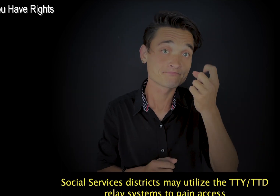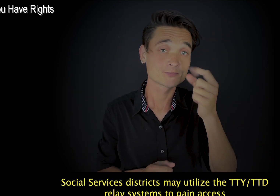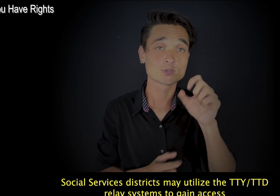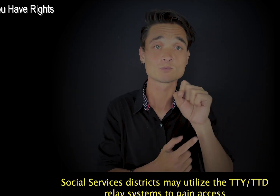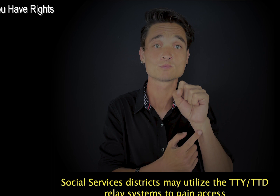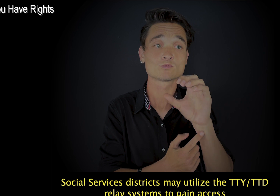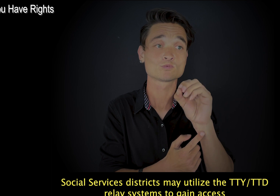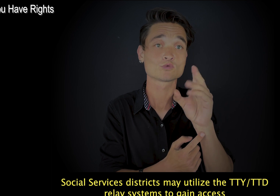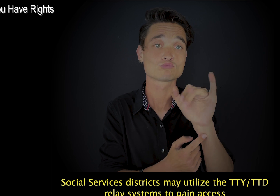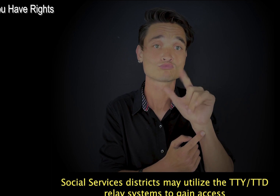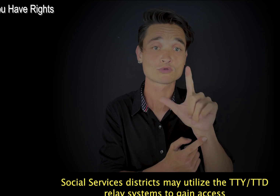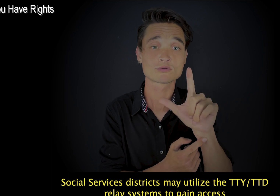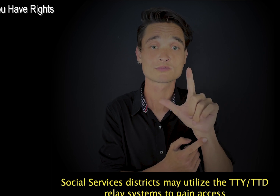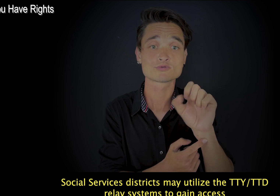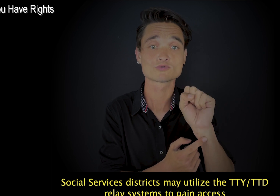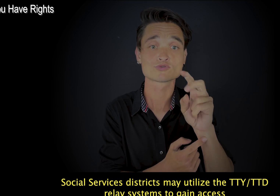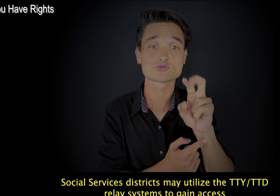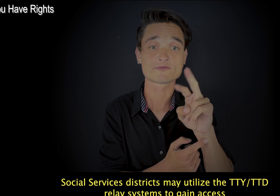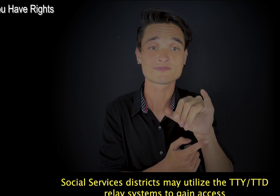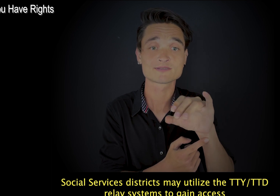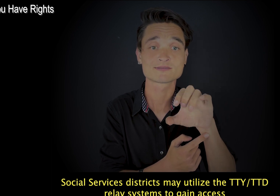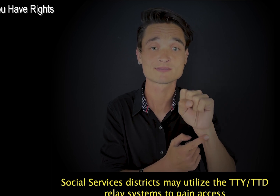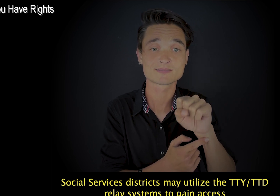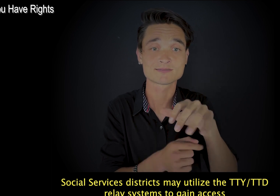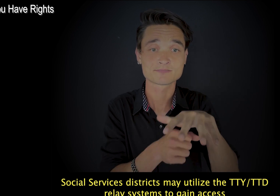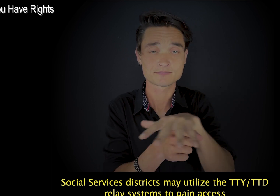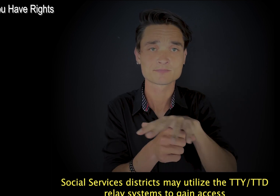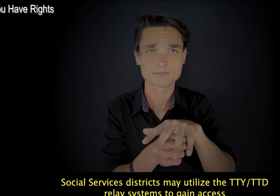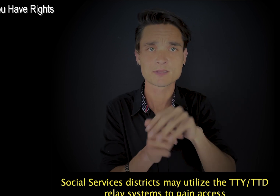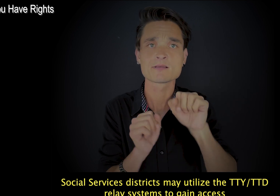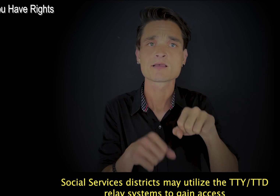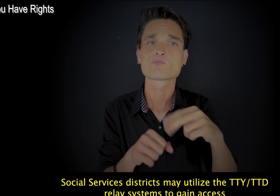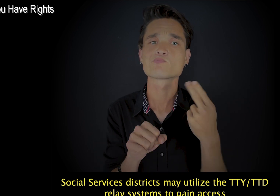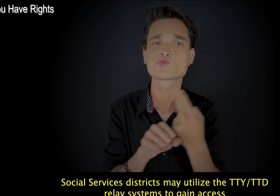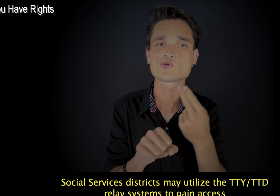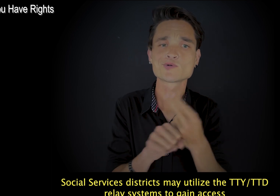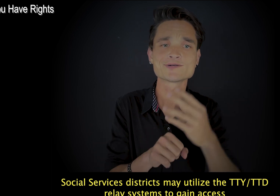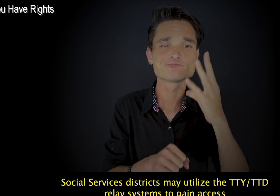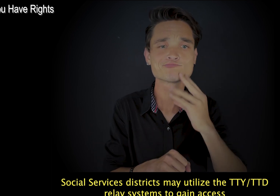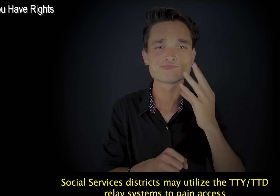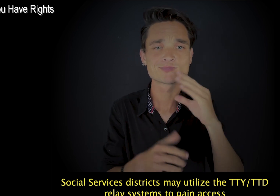Social Services districts may utilize the TTY/TTD relay systems to gain access